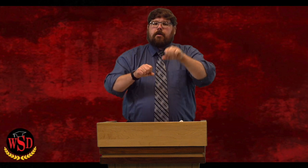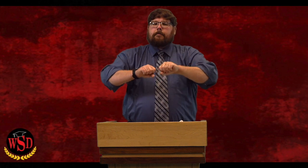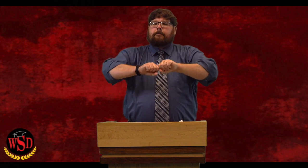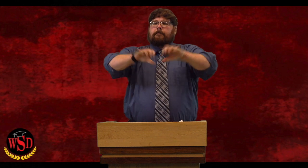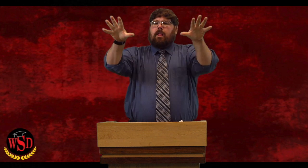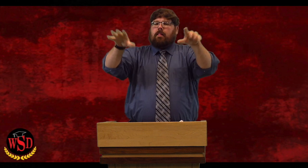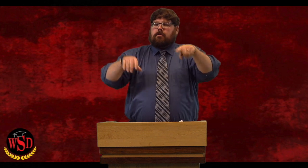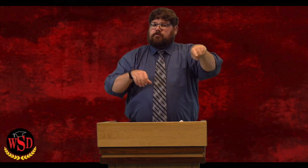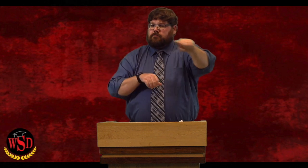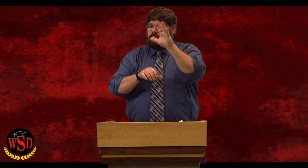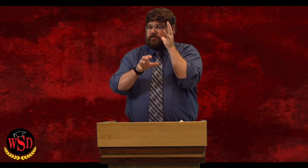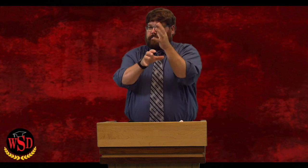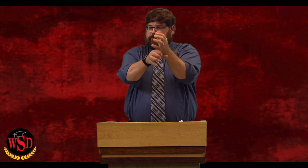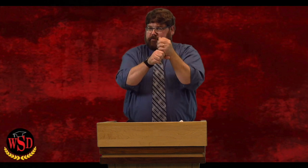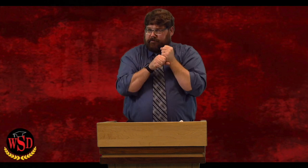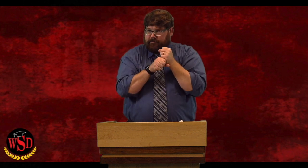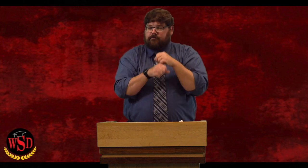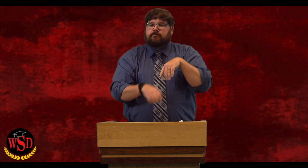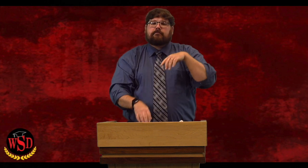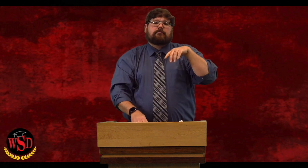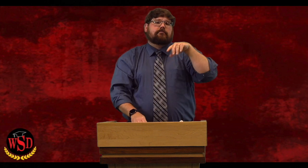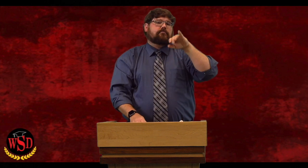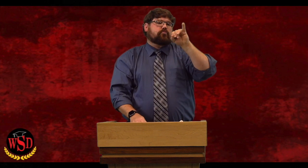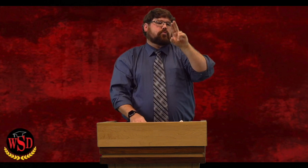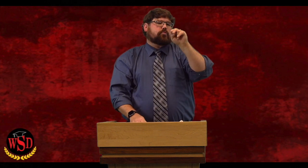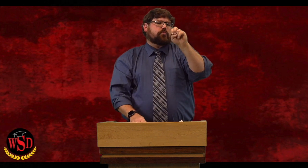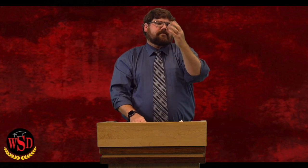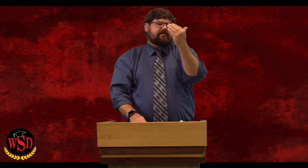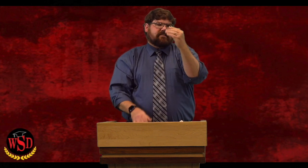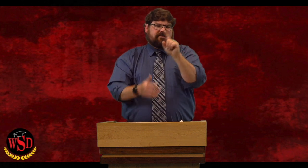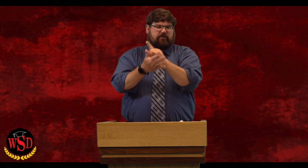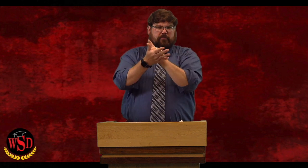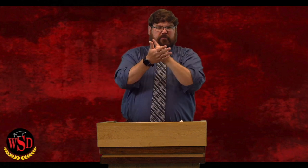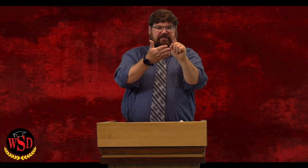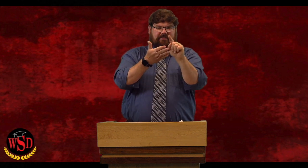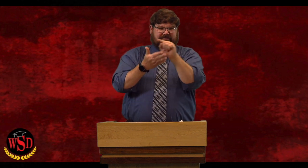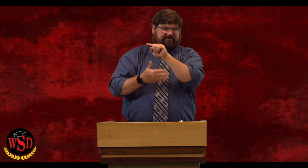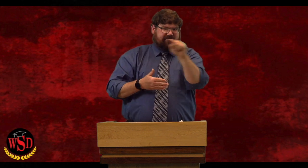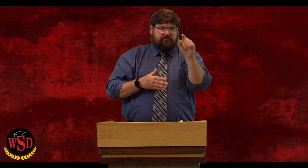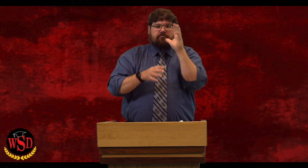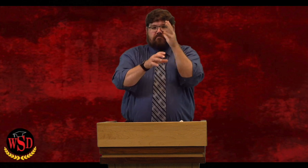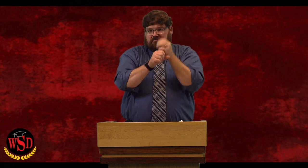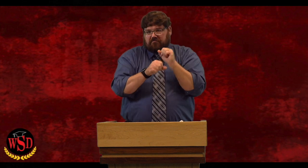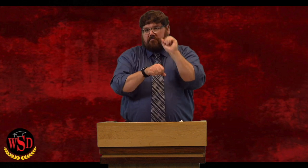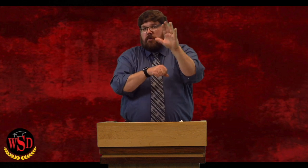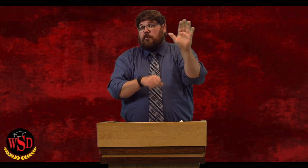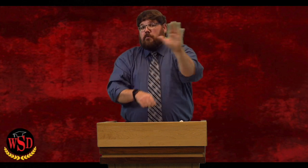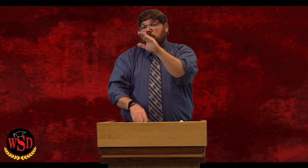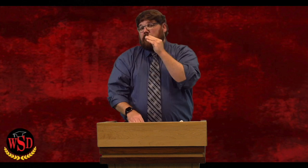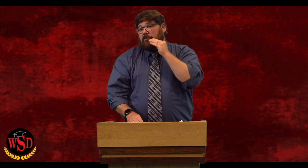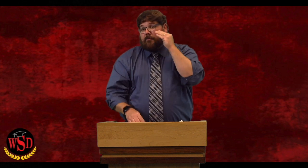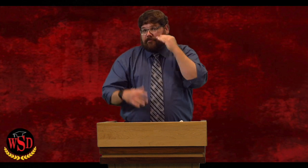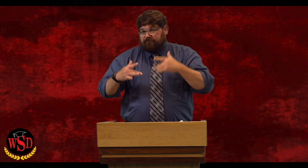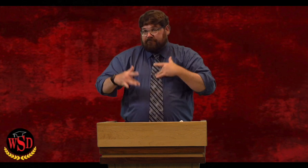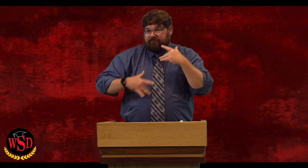The certificates I typically hand out, will be mailed to your homes. You should receive them sometime the week of June 15th.